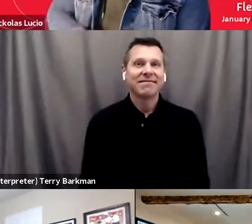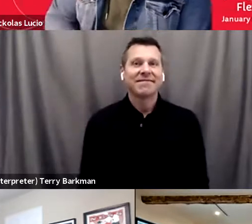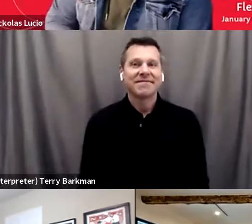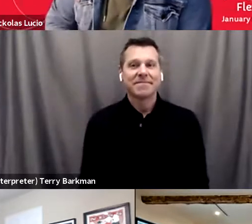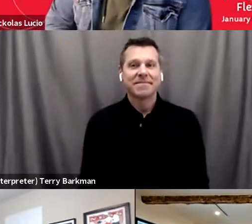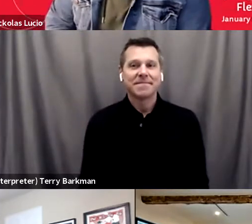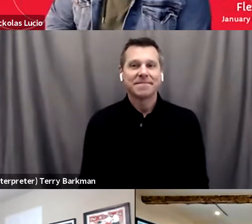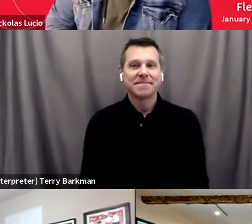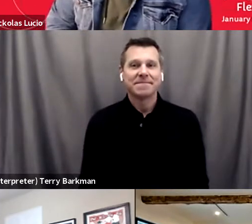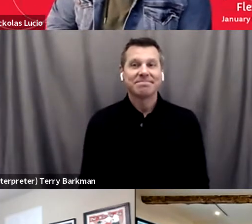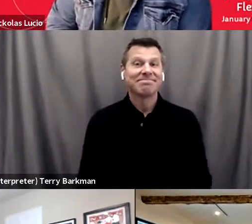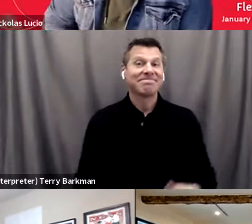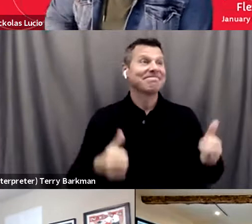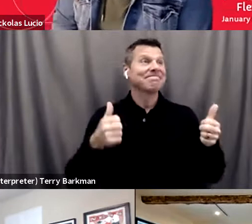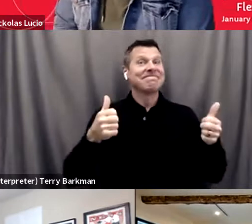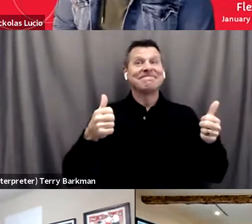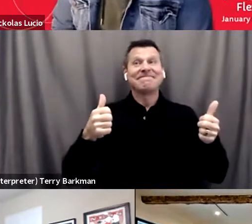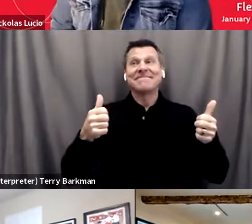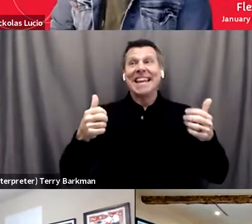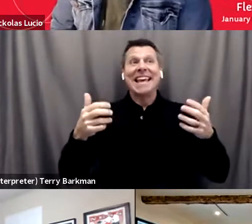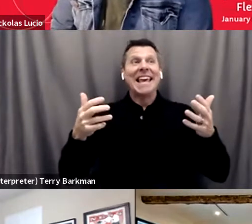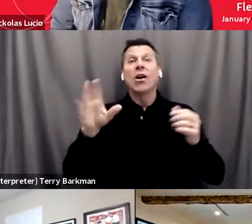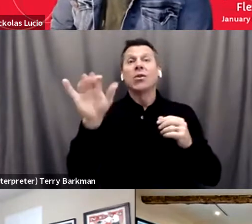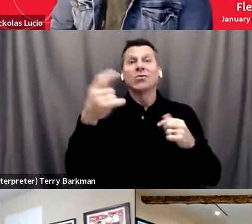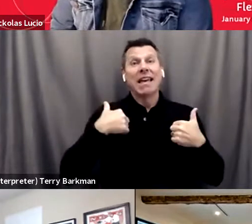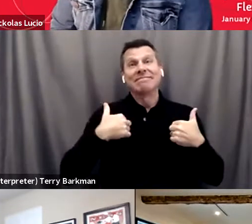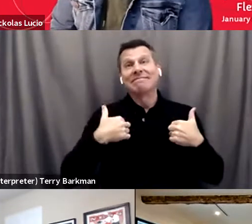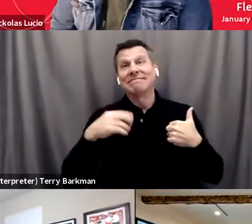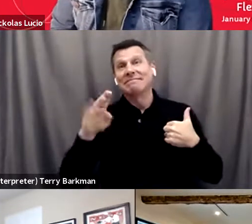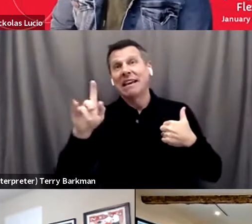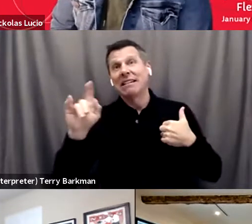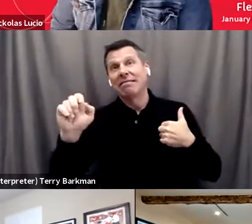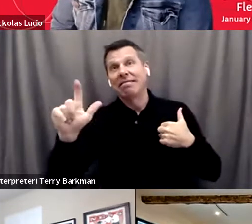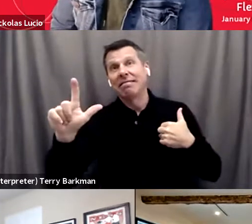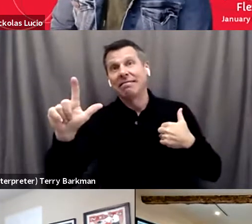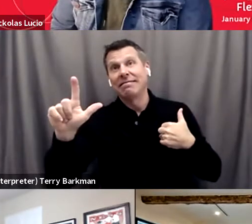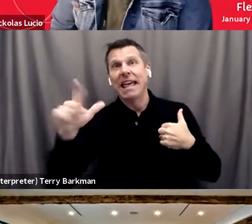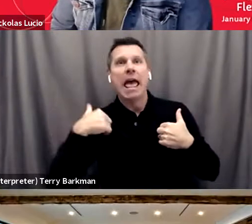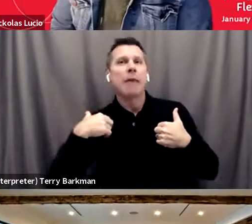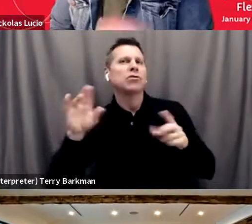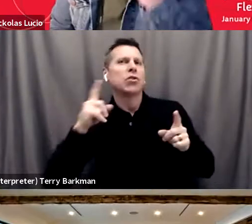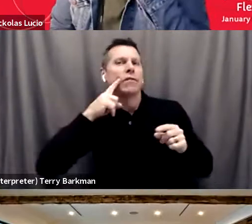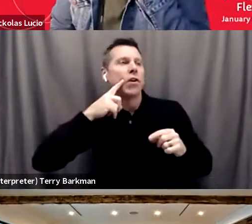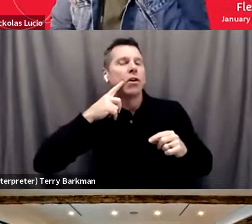Great, I guess I should have also mentioned that I am the humanities representative for the guided pathways work.